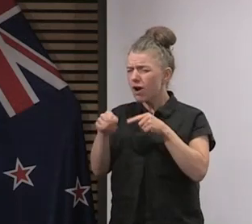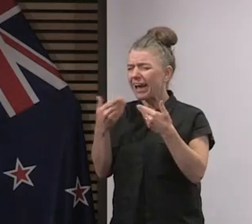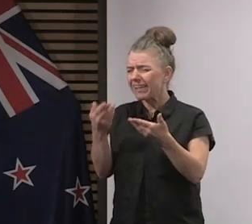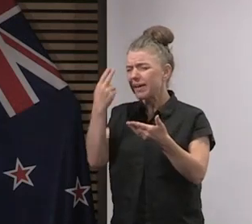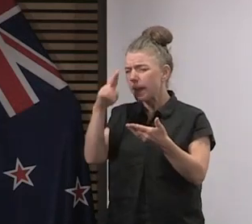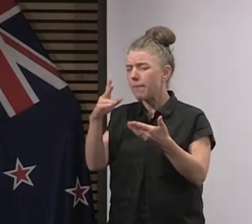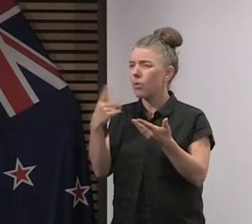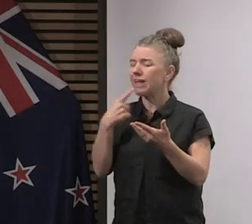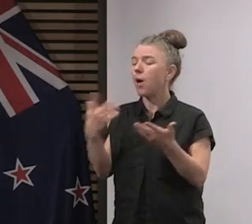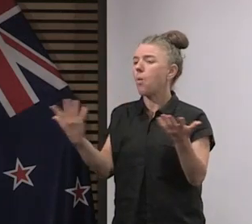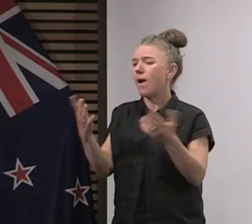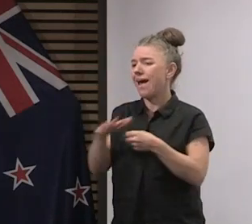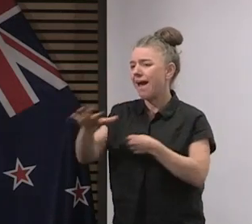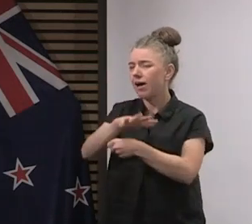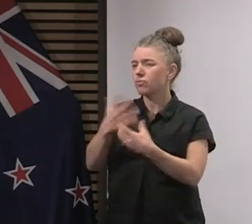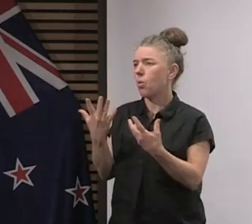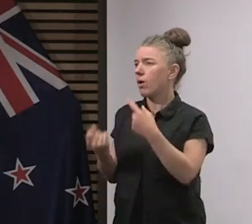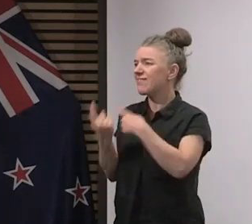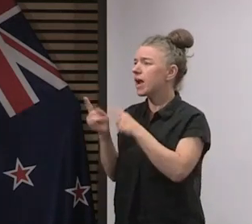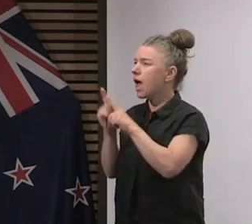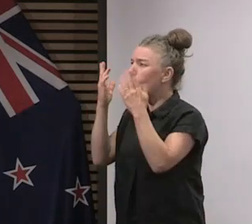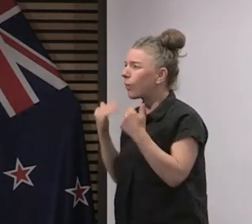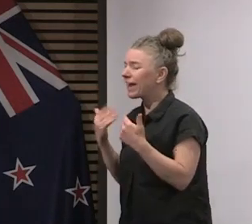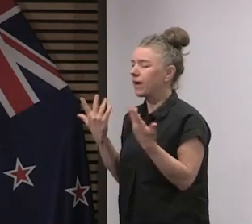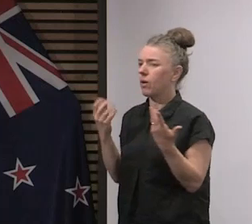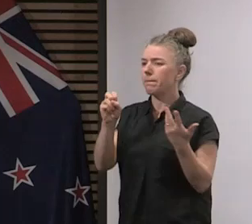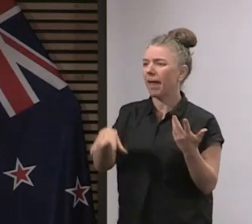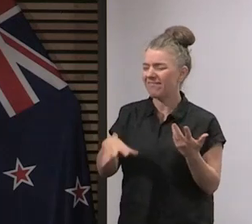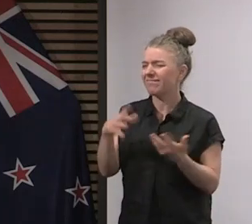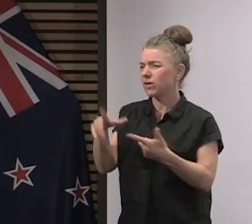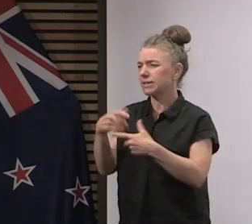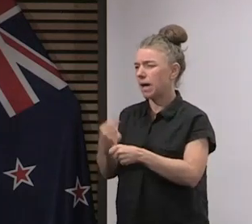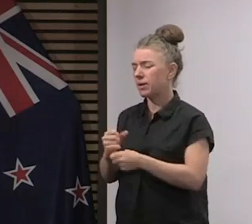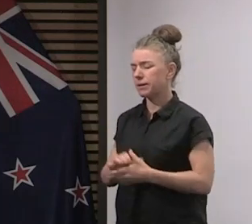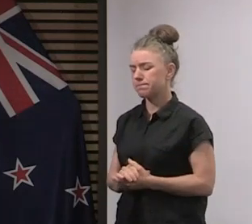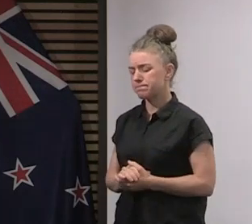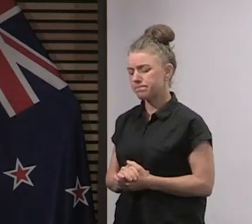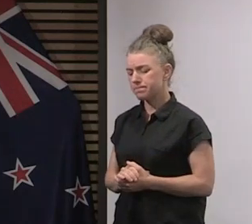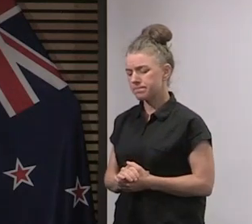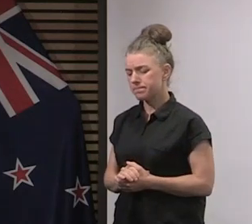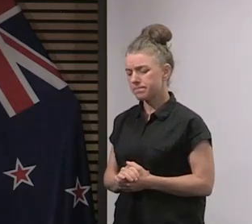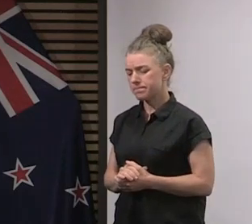maintain privacy. We will try to give - certainly an indication of the geographic